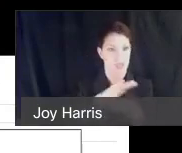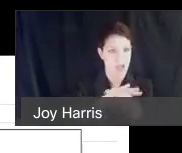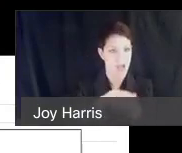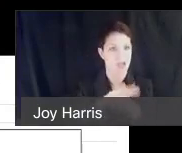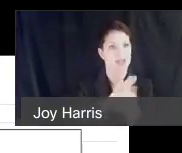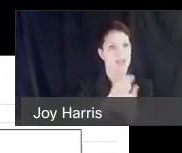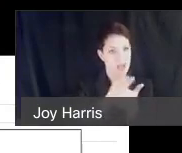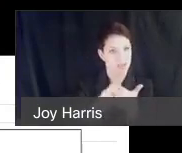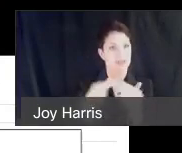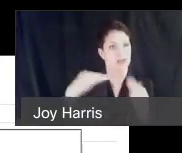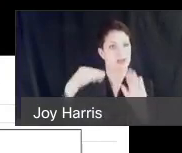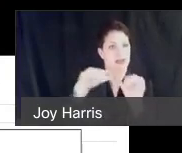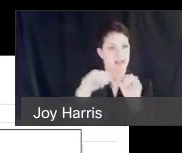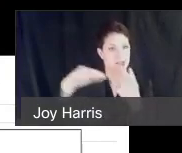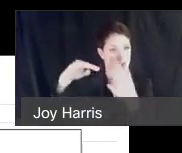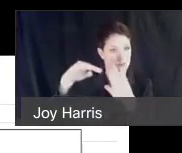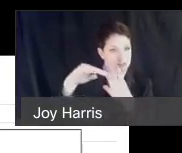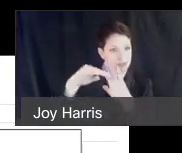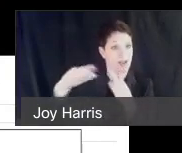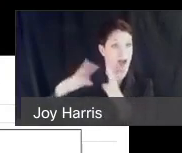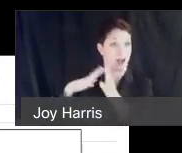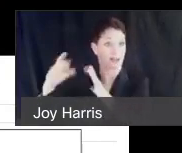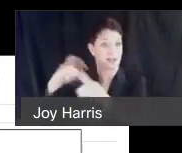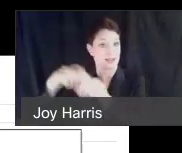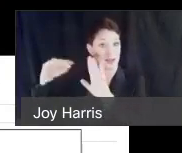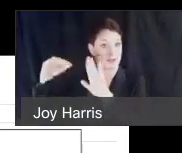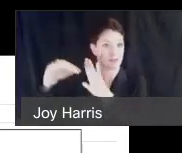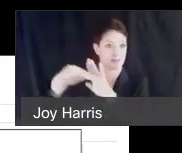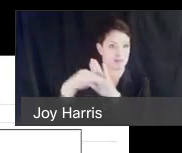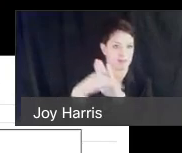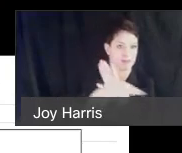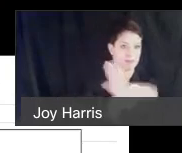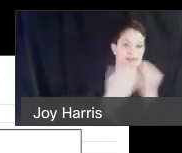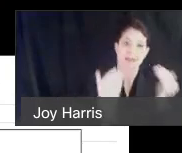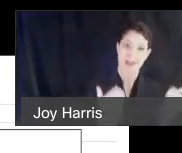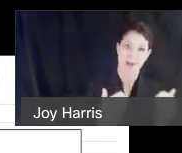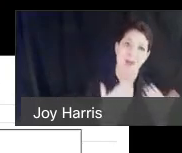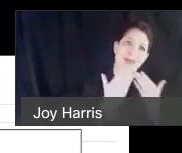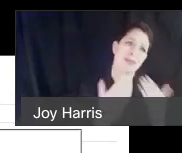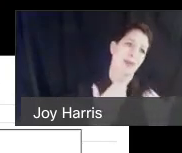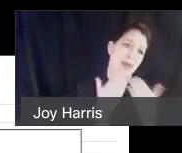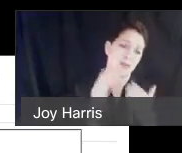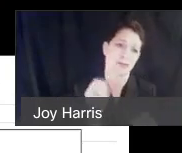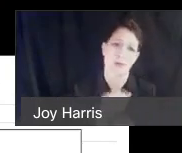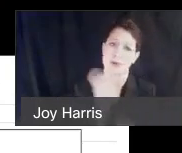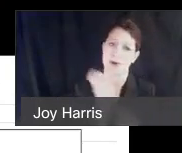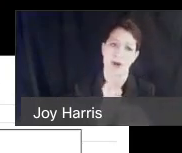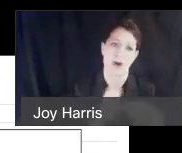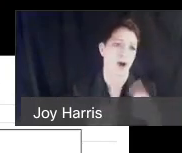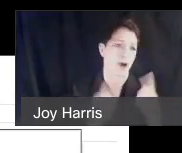since the holiday season and I just want to thank everybody for the hard work that this represents. I